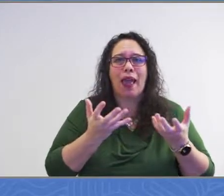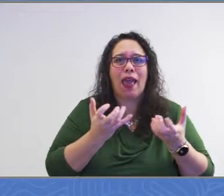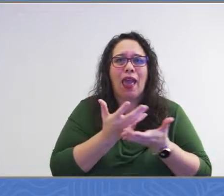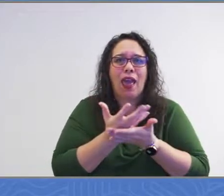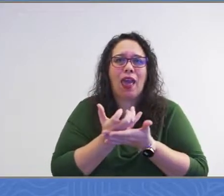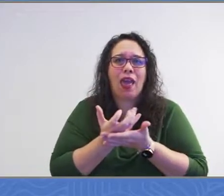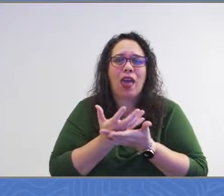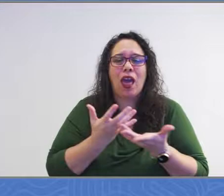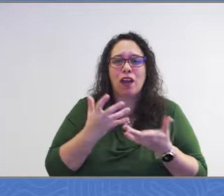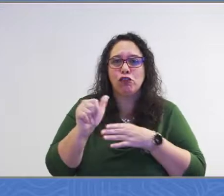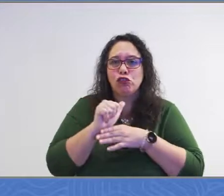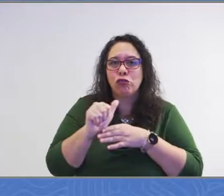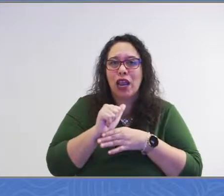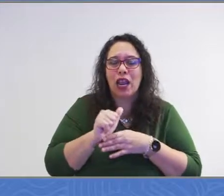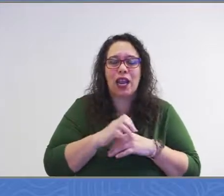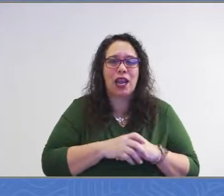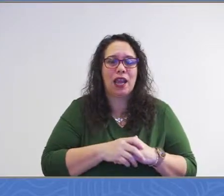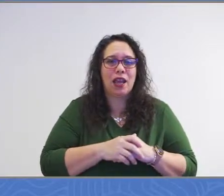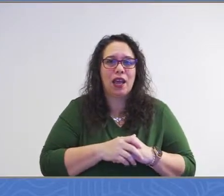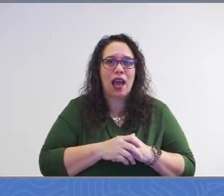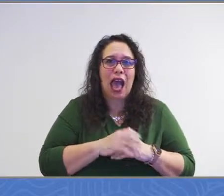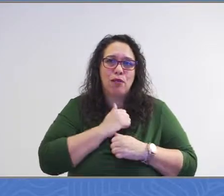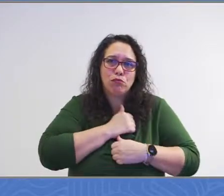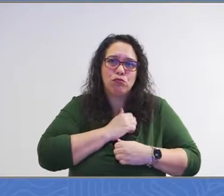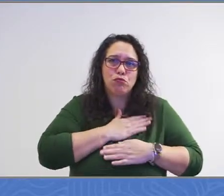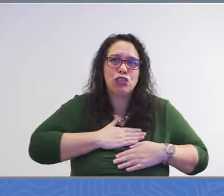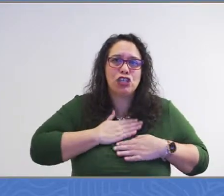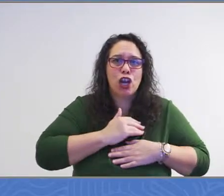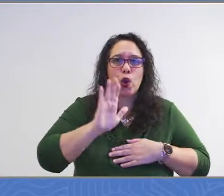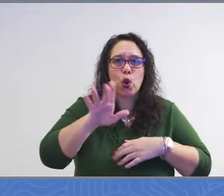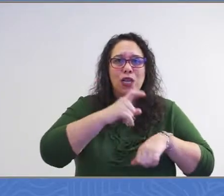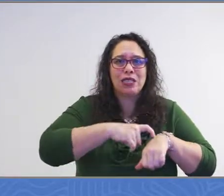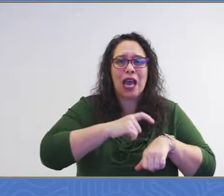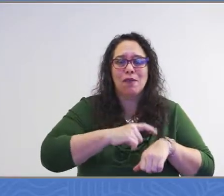and I hope that you can hear through these message, my anxiety, my frustration